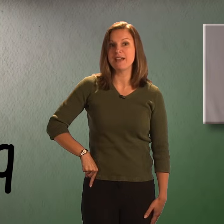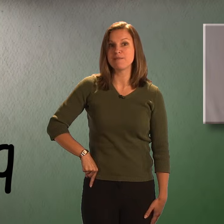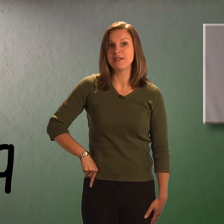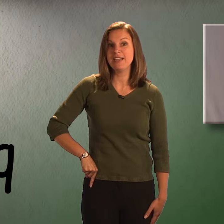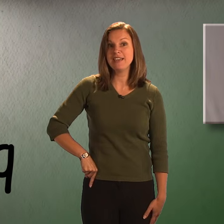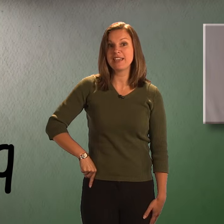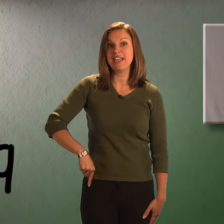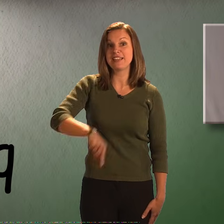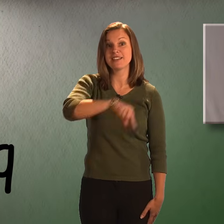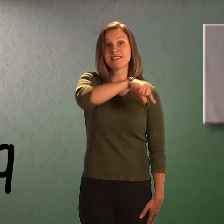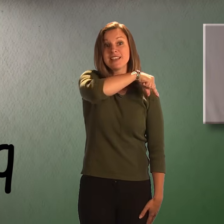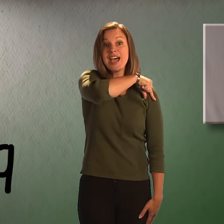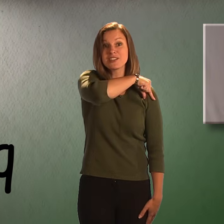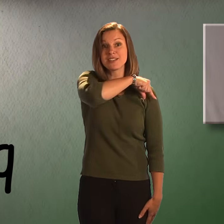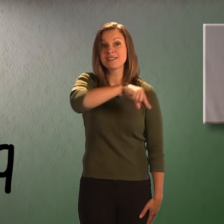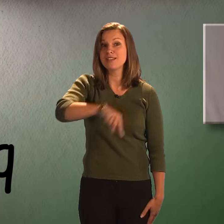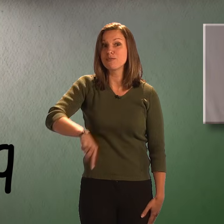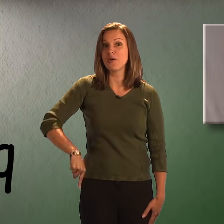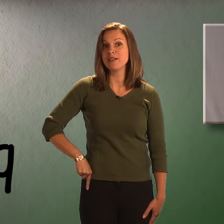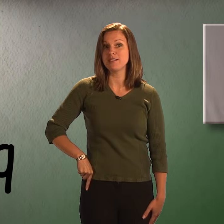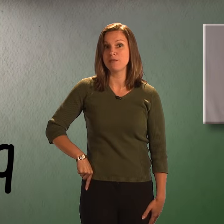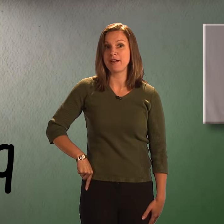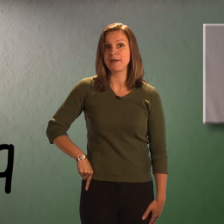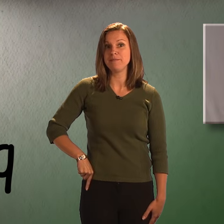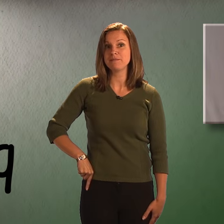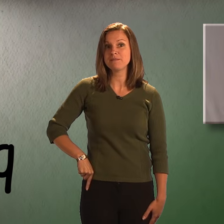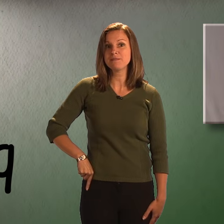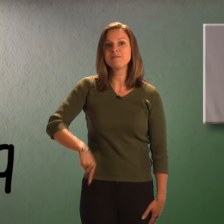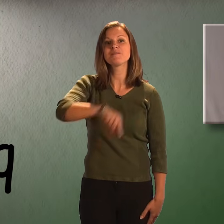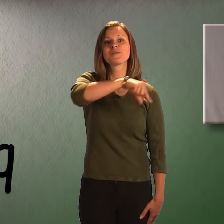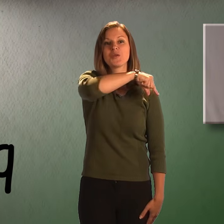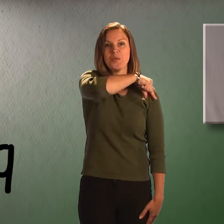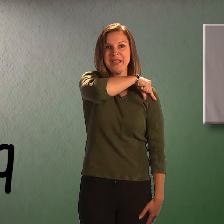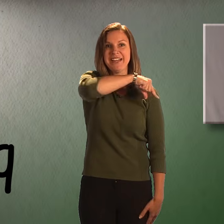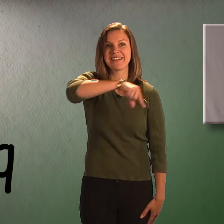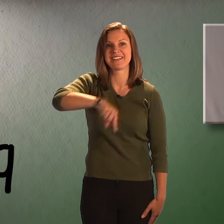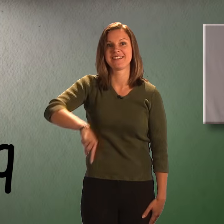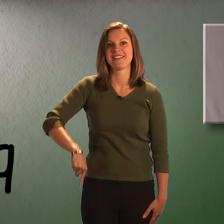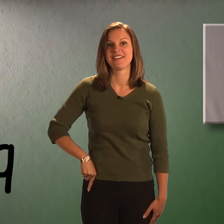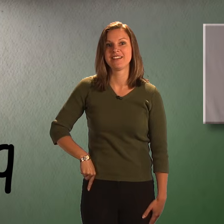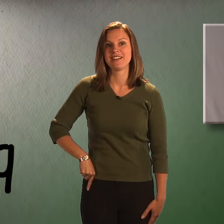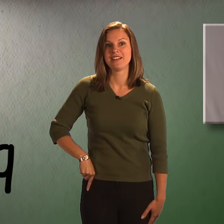indicating the sash that some royalty wear. "Queen"